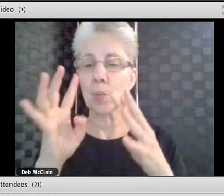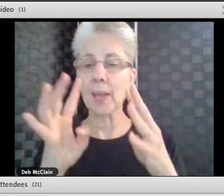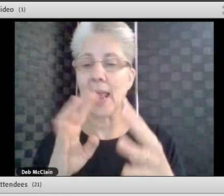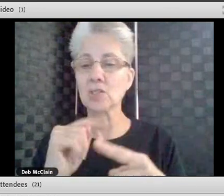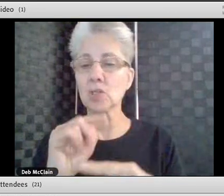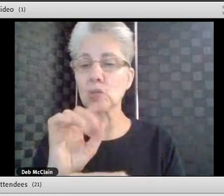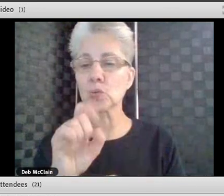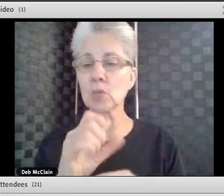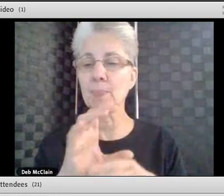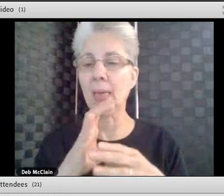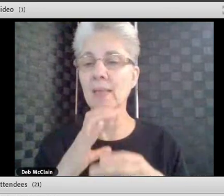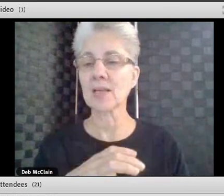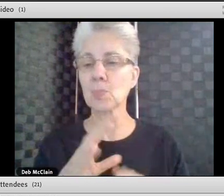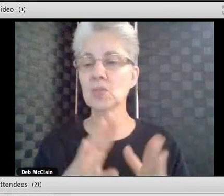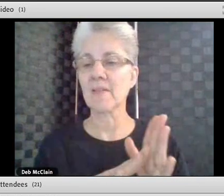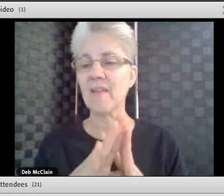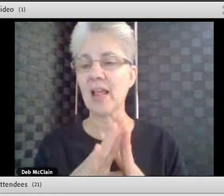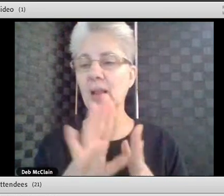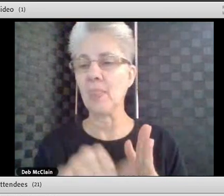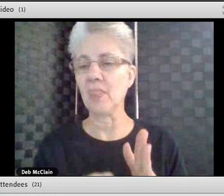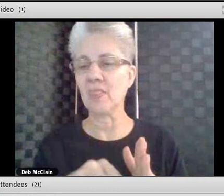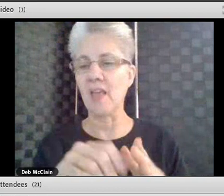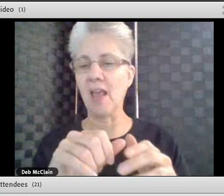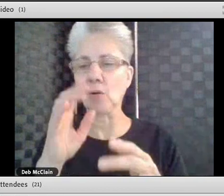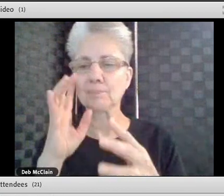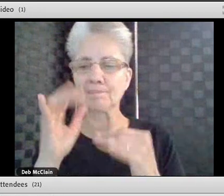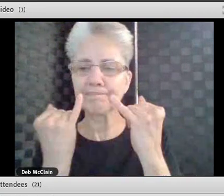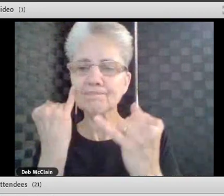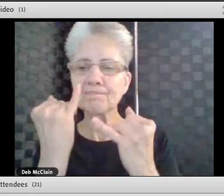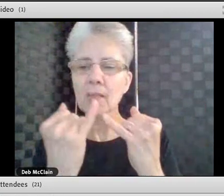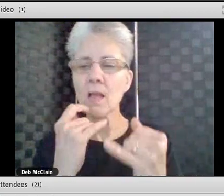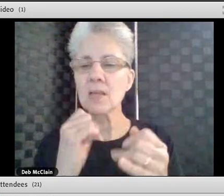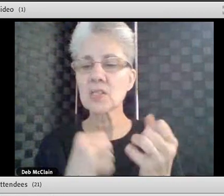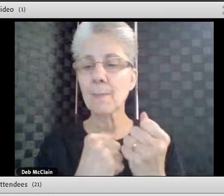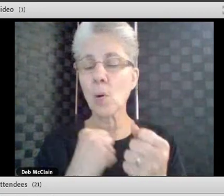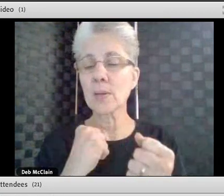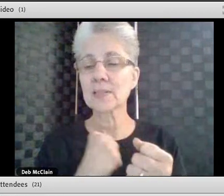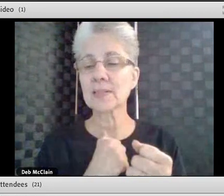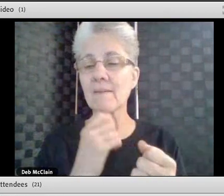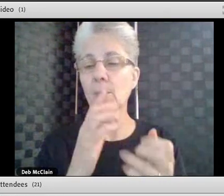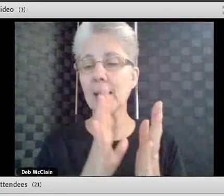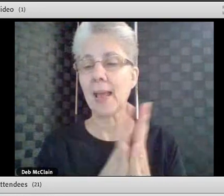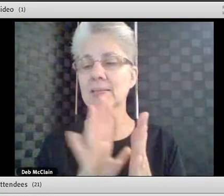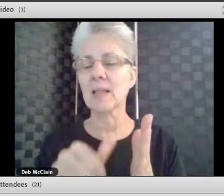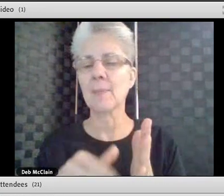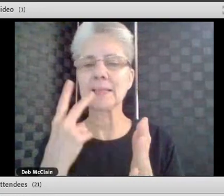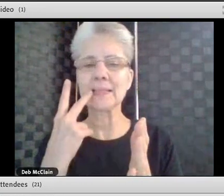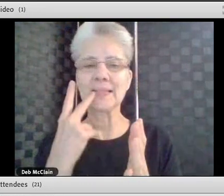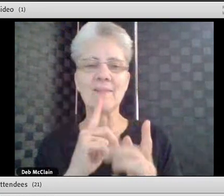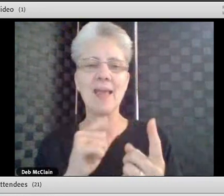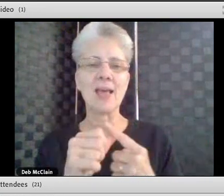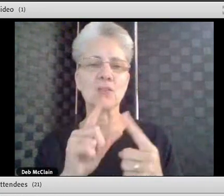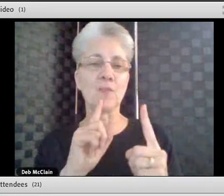or are they being used as creation tools? Are the customers developing the platforms, and if so, what kind of support and staff are being asked to provide?"